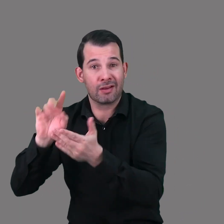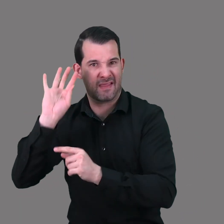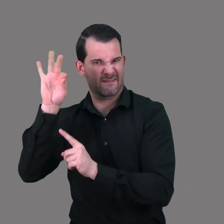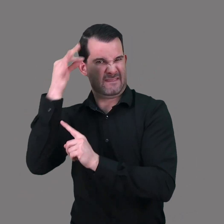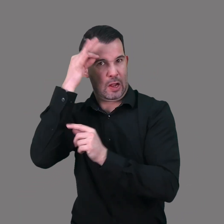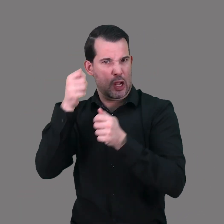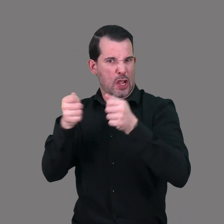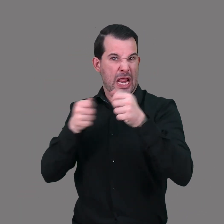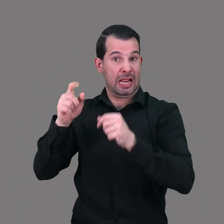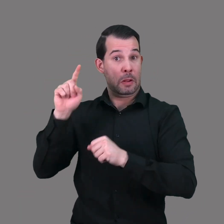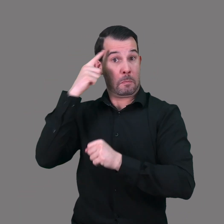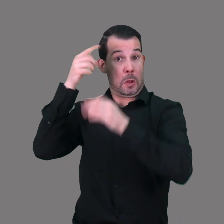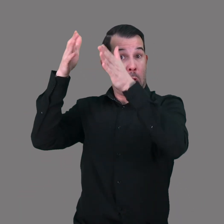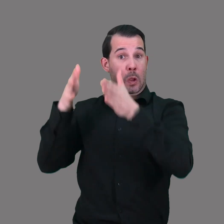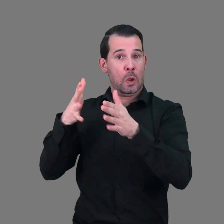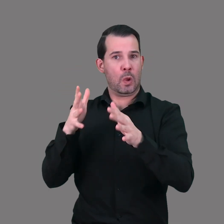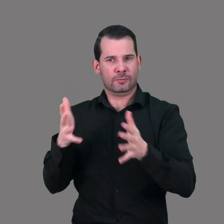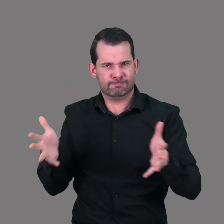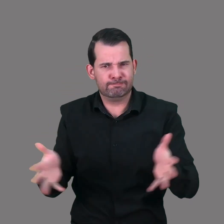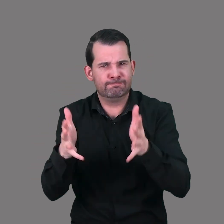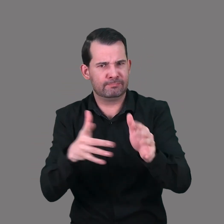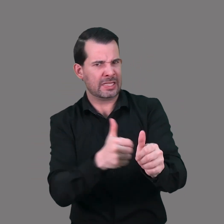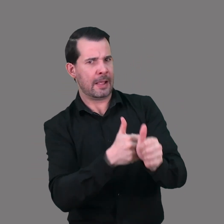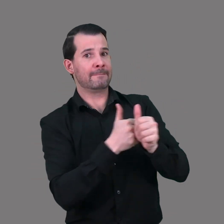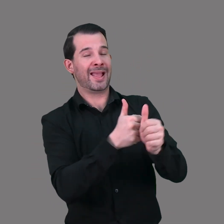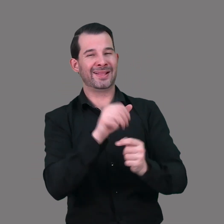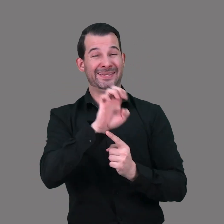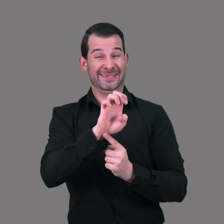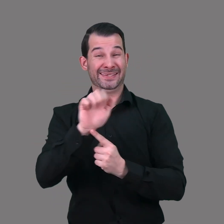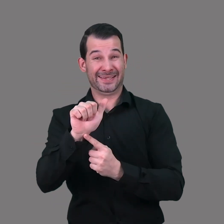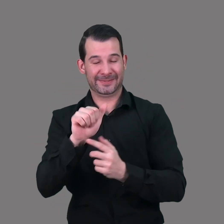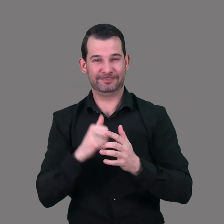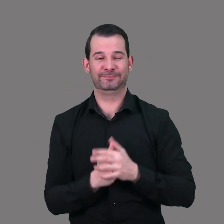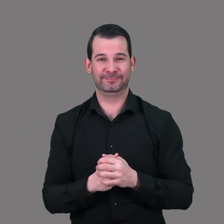of federally regulated employers to promote compliance with the EEA.